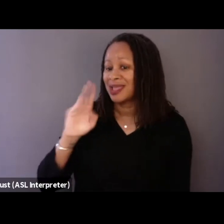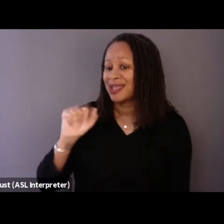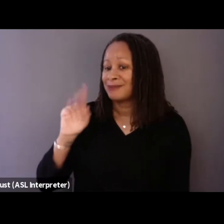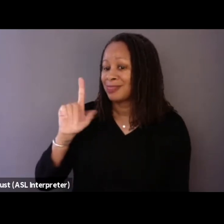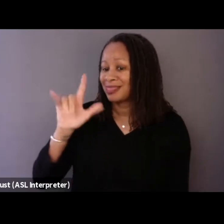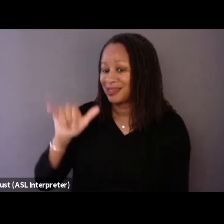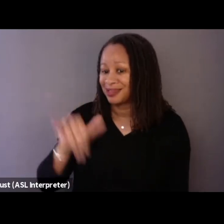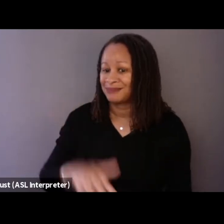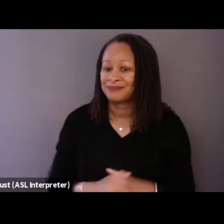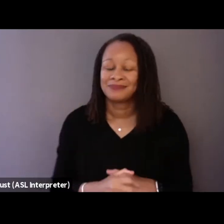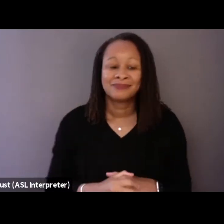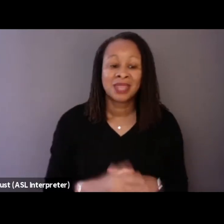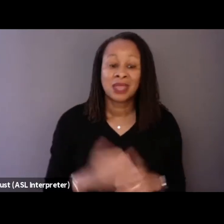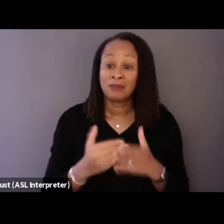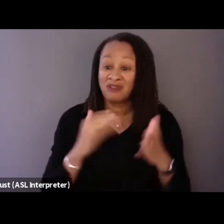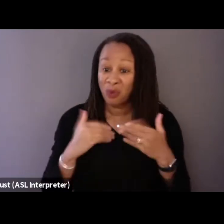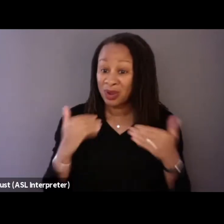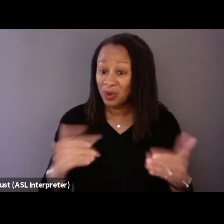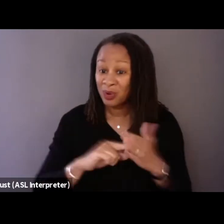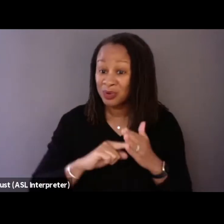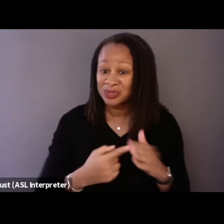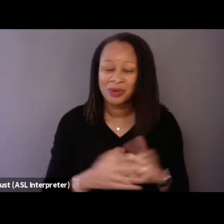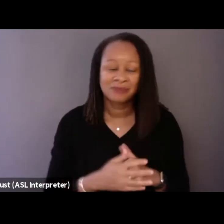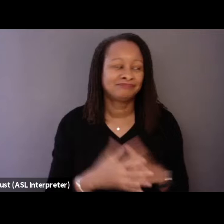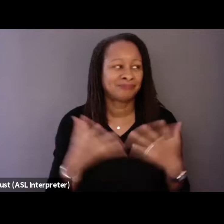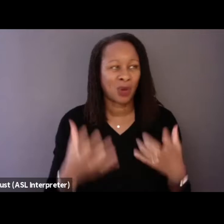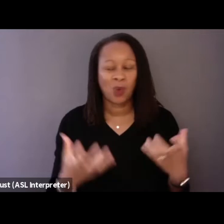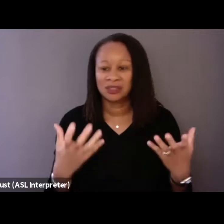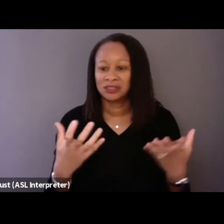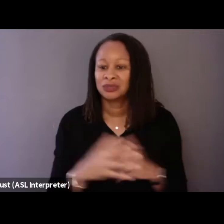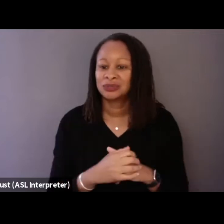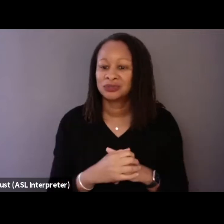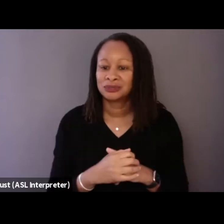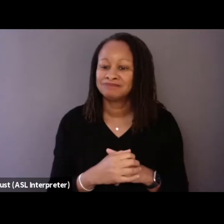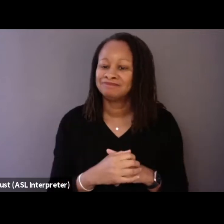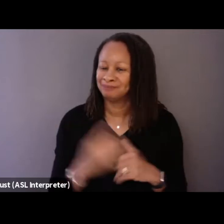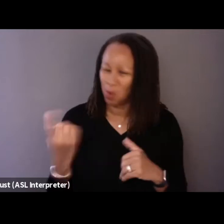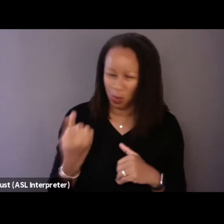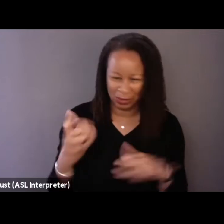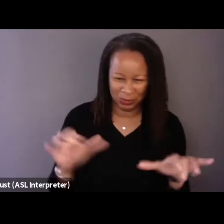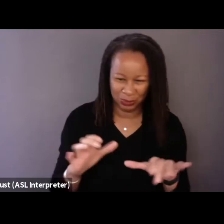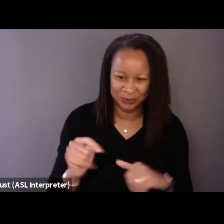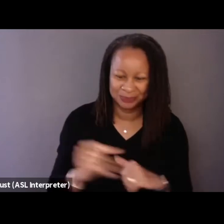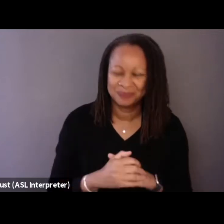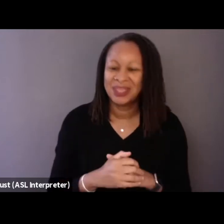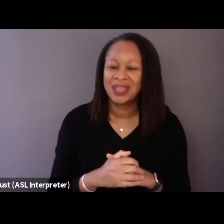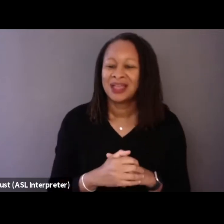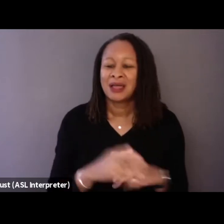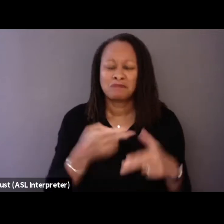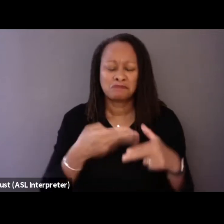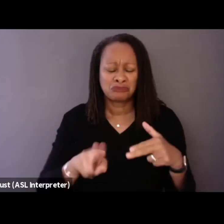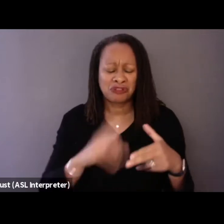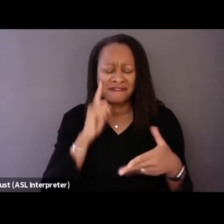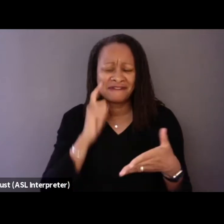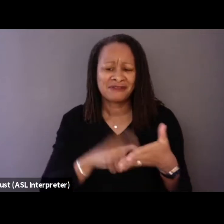Before we get started, I would like to start as always with a brief land acknowledgement.